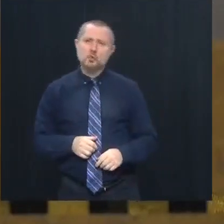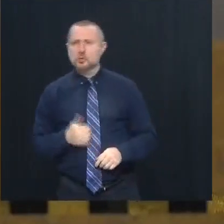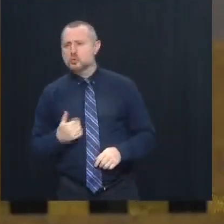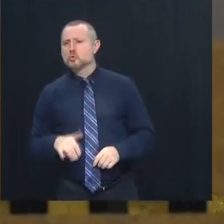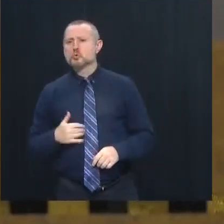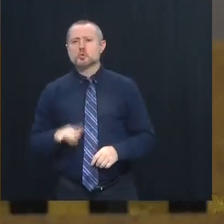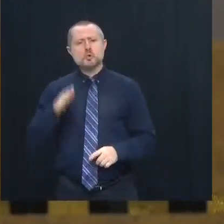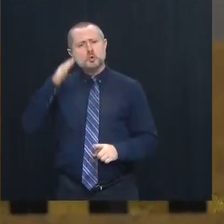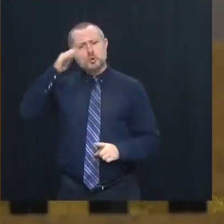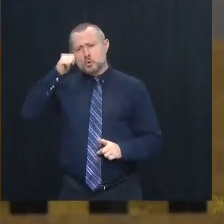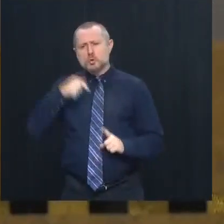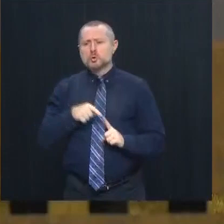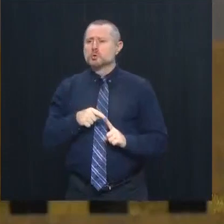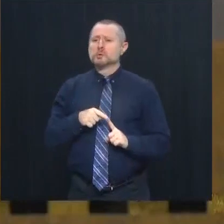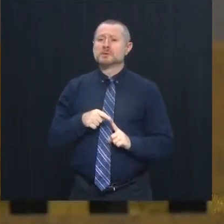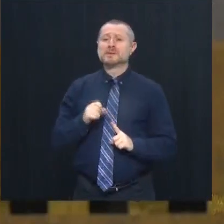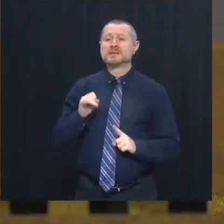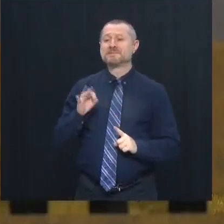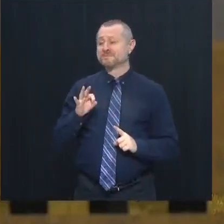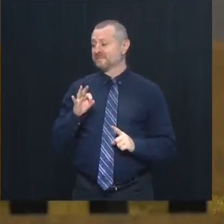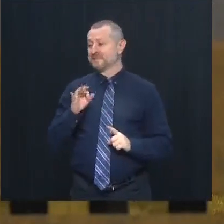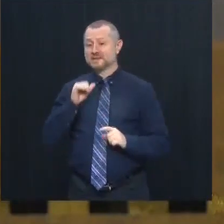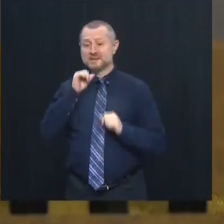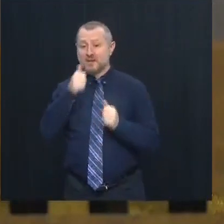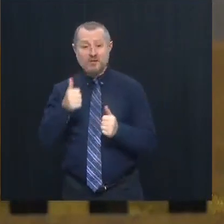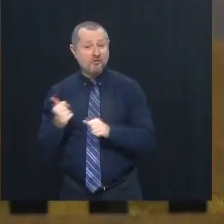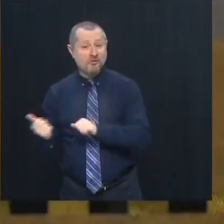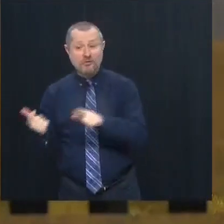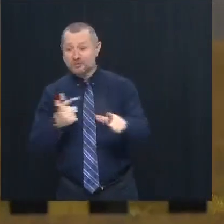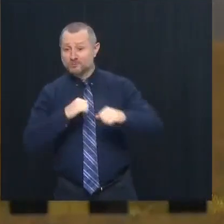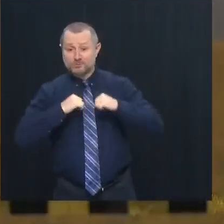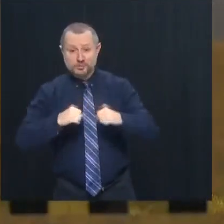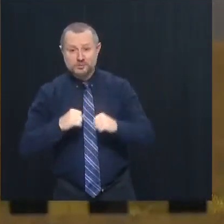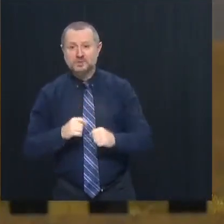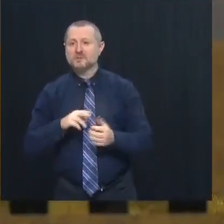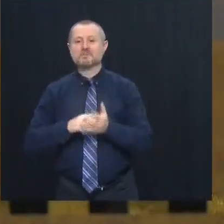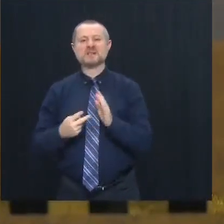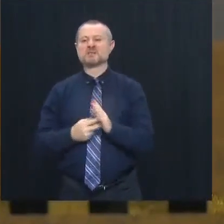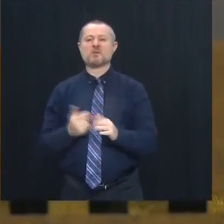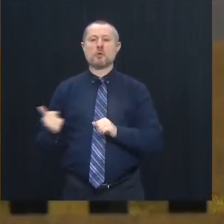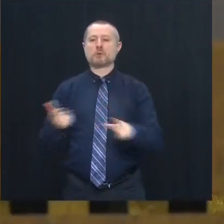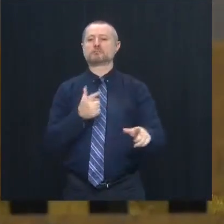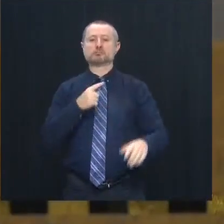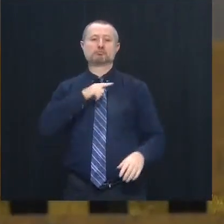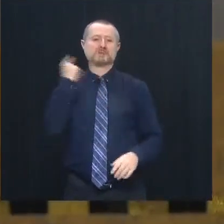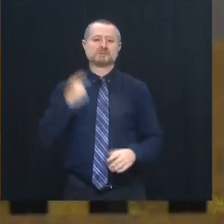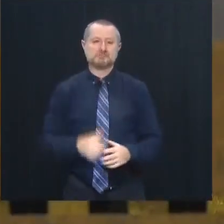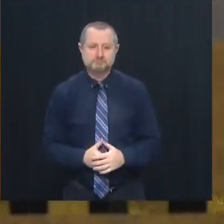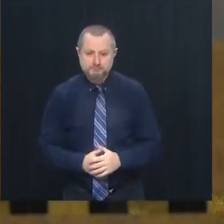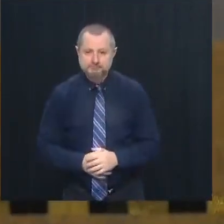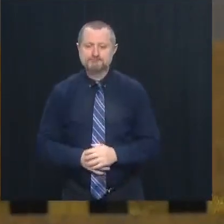IT'S SMART FOR EVERYONE. SIMPLE TRUTH.